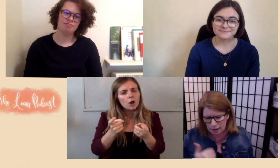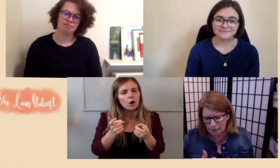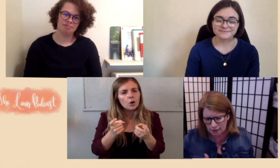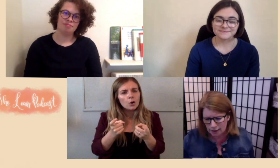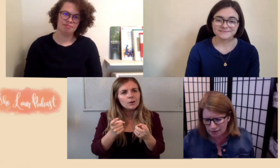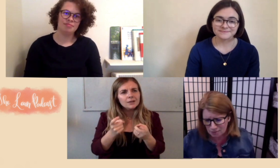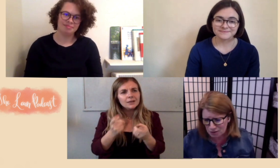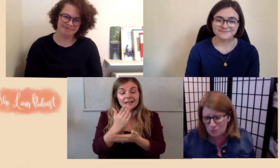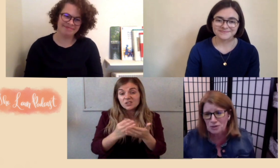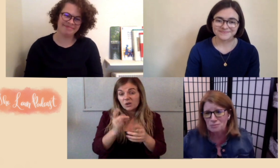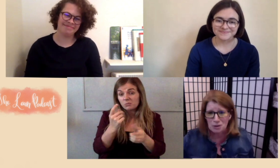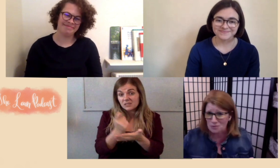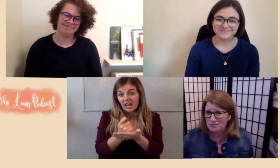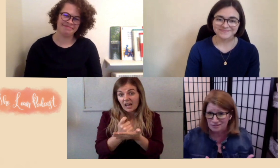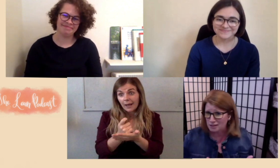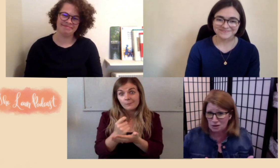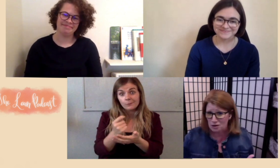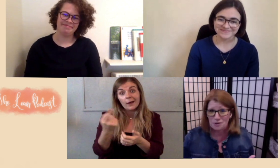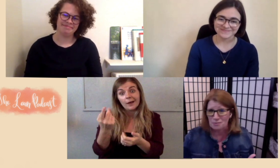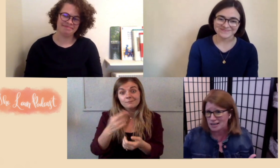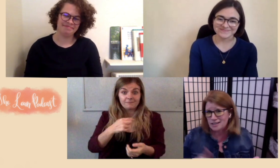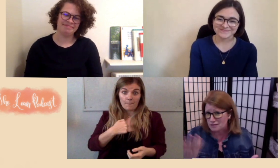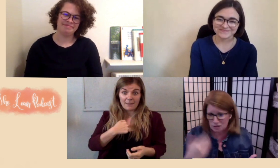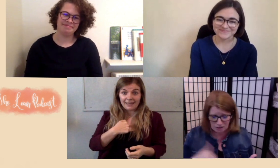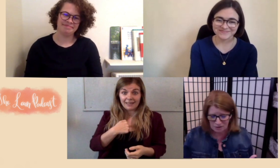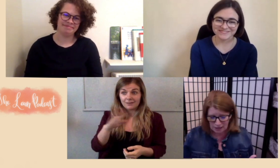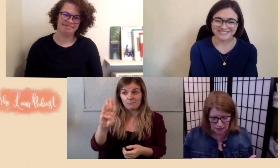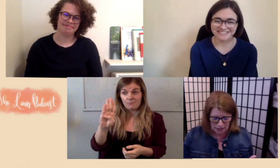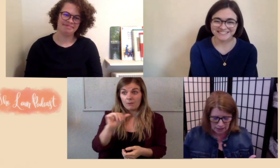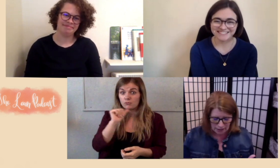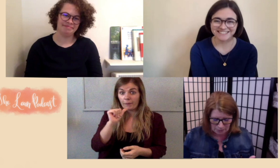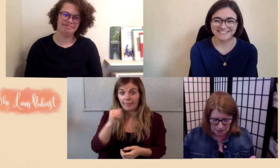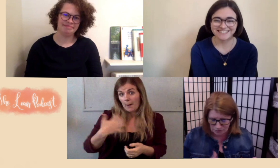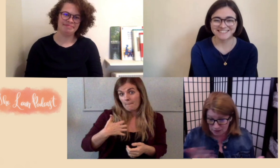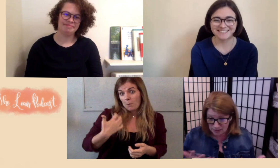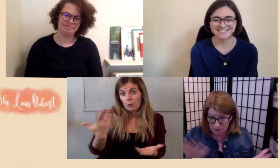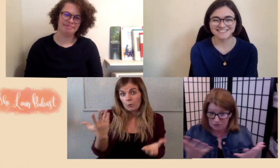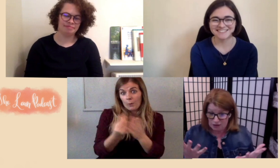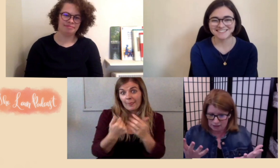And said, you should look into research. And so the idea of looking outside yourself.